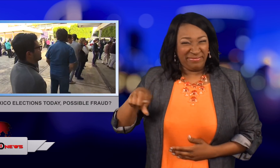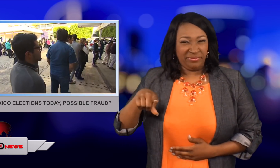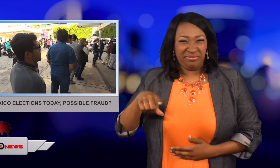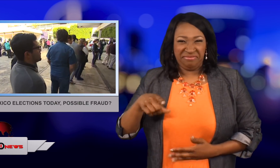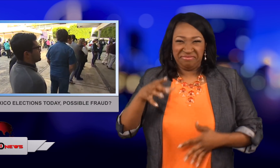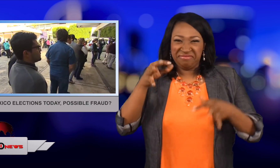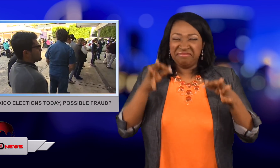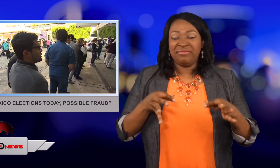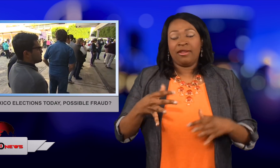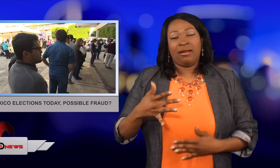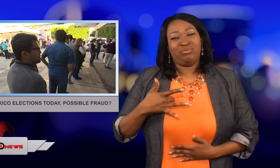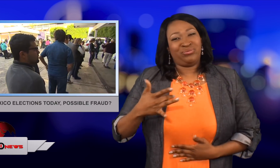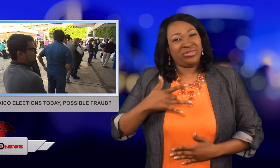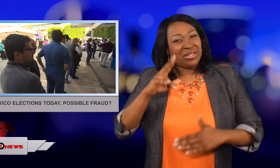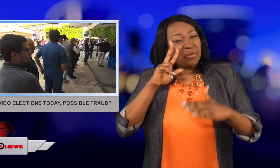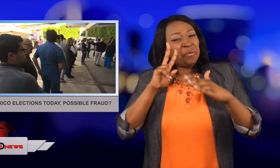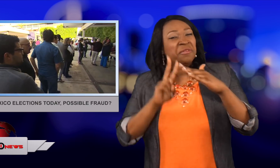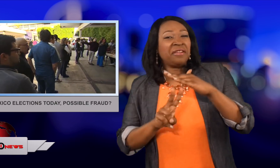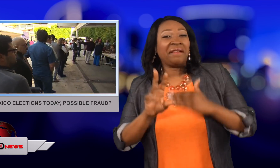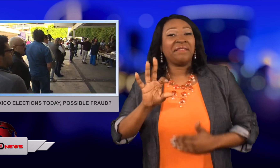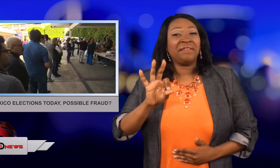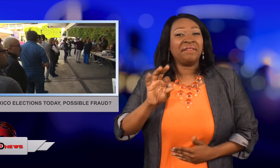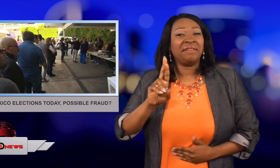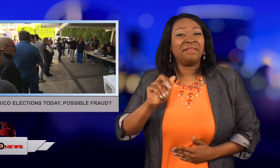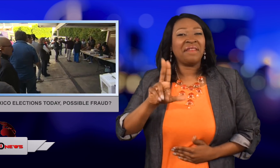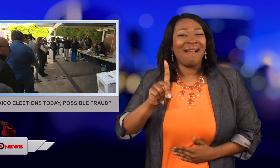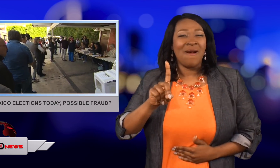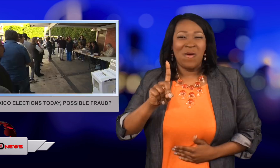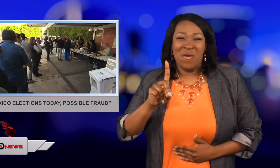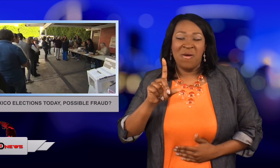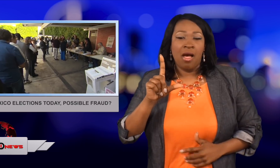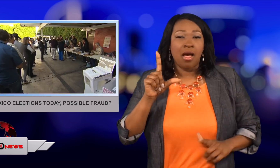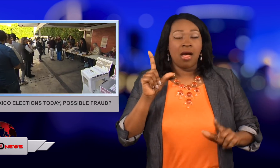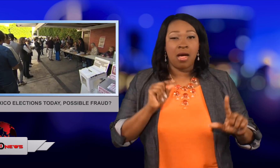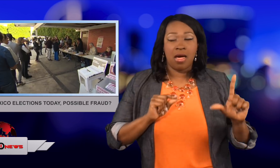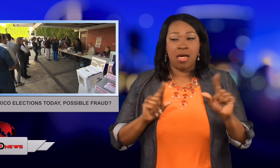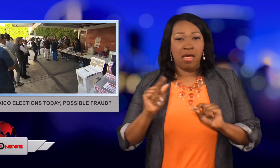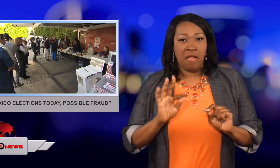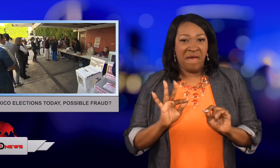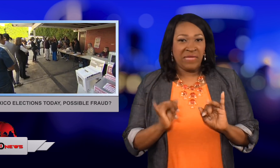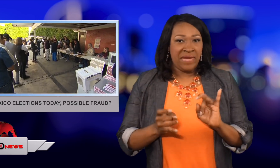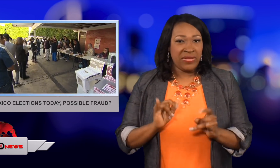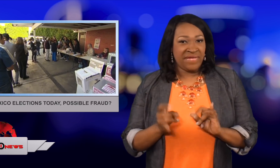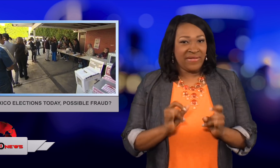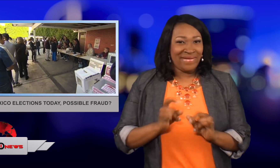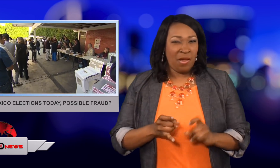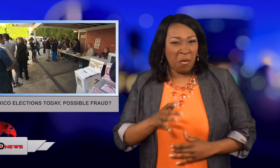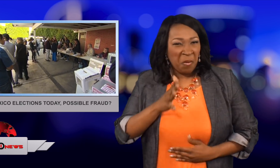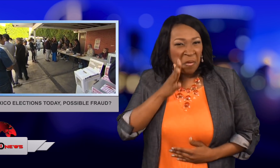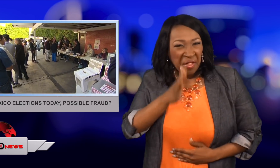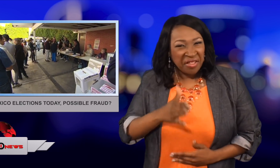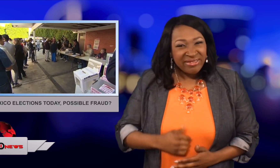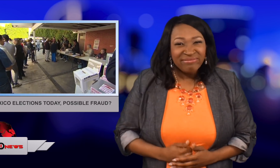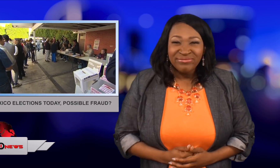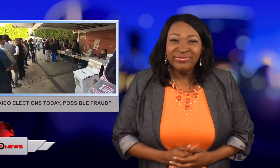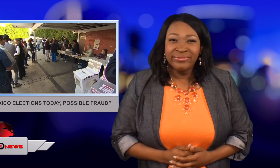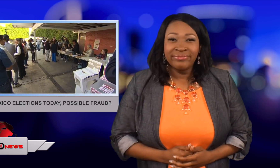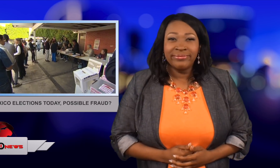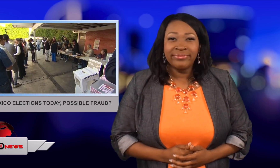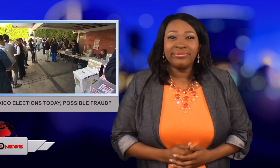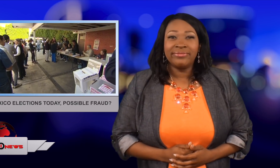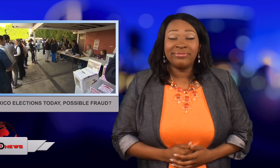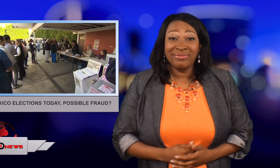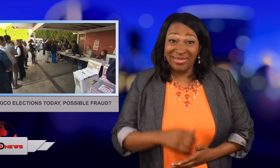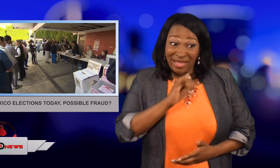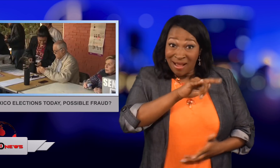The election monitors say there is no question there will be fraud.